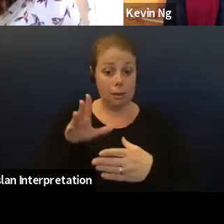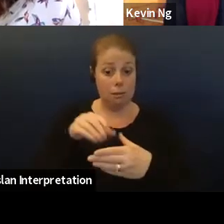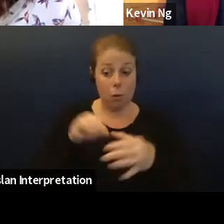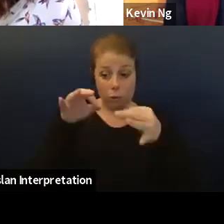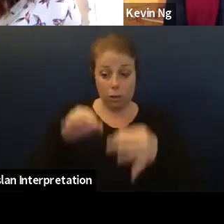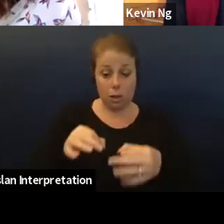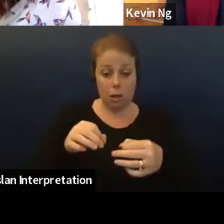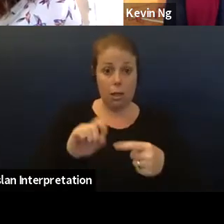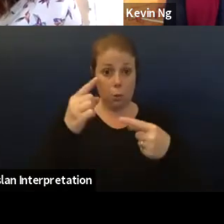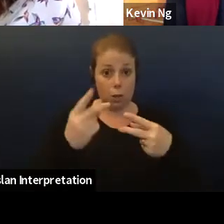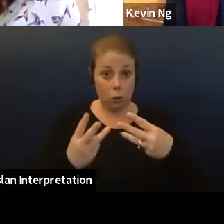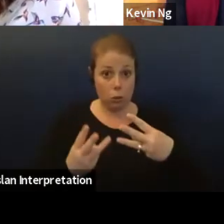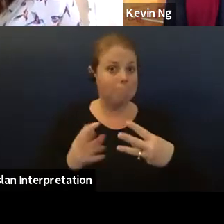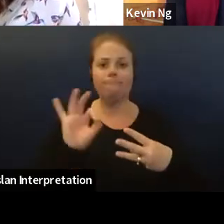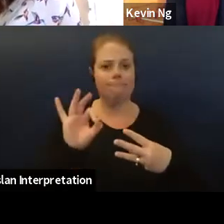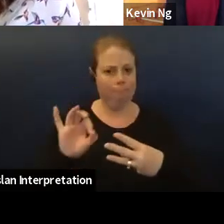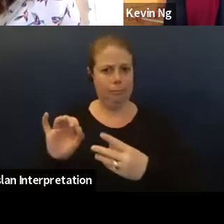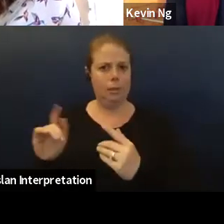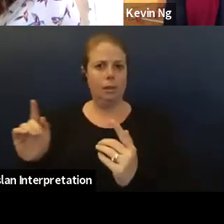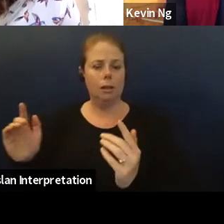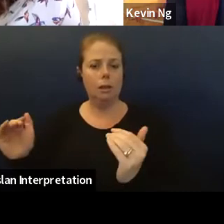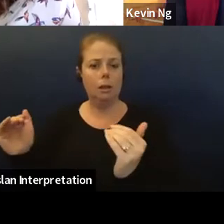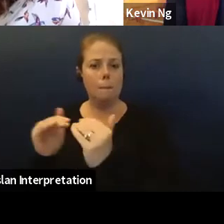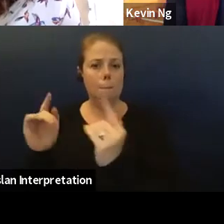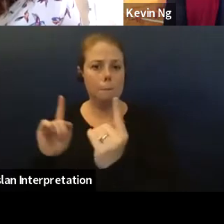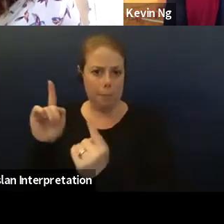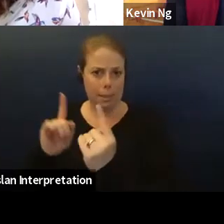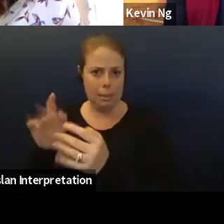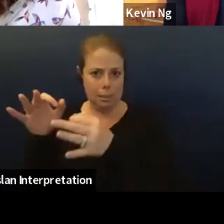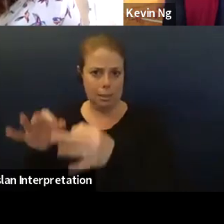but there will be an arts practice director in the meeting who will have a broad overview of